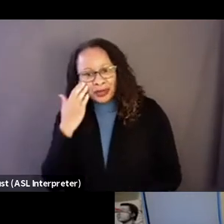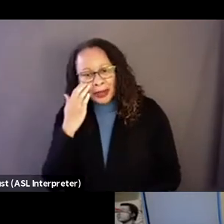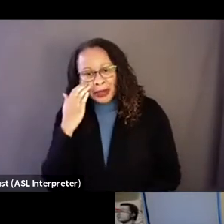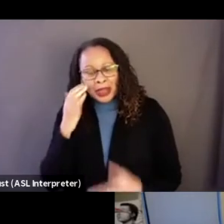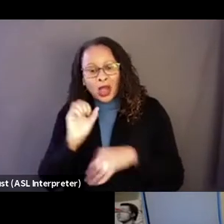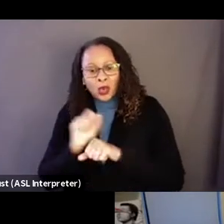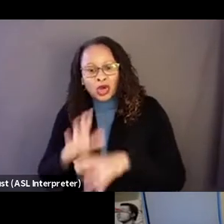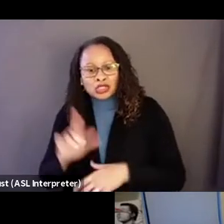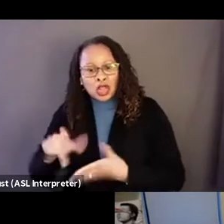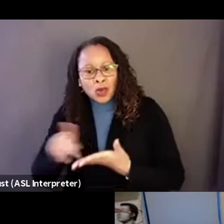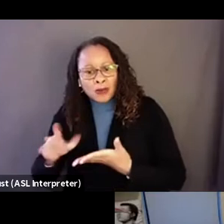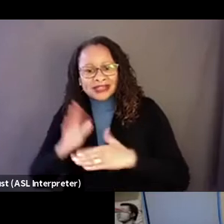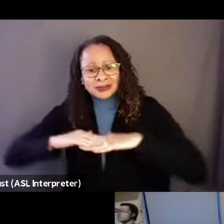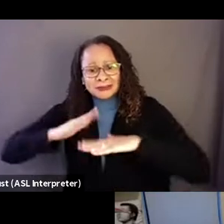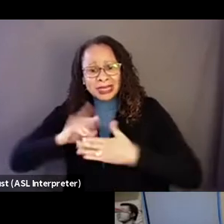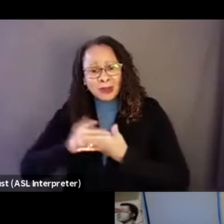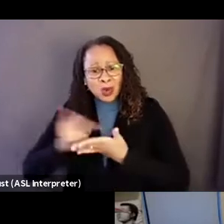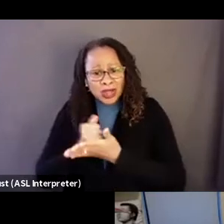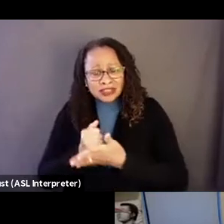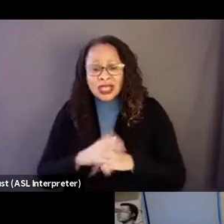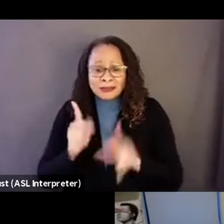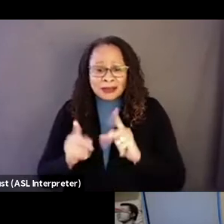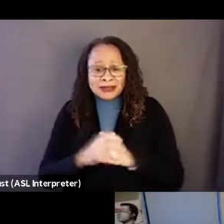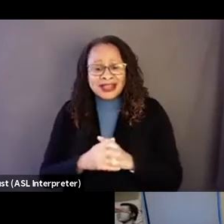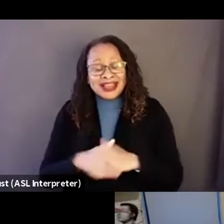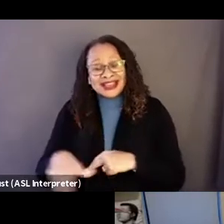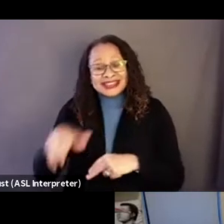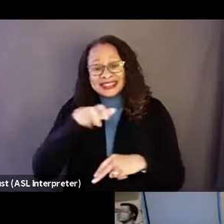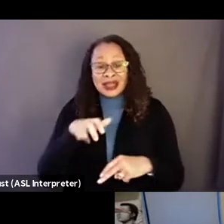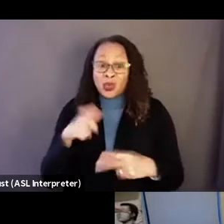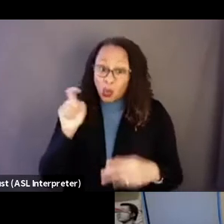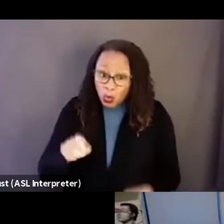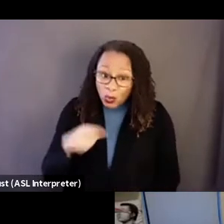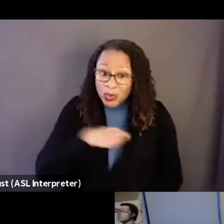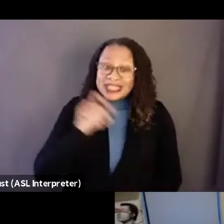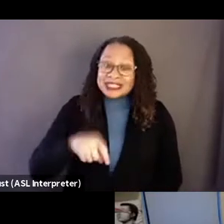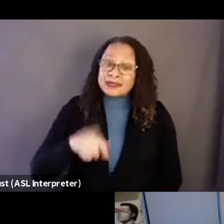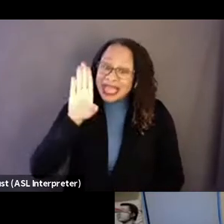low paid minimum wage people, sit us at the table and we can tell you what we want